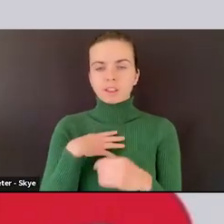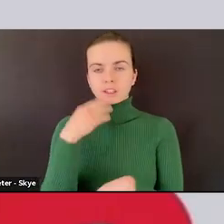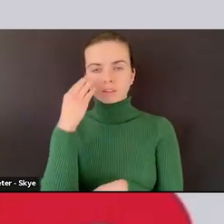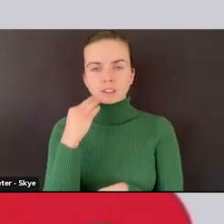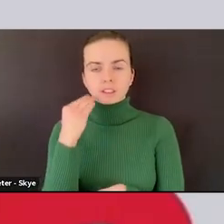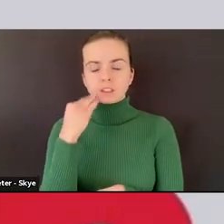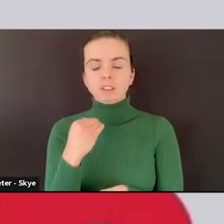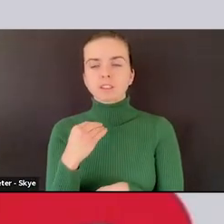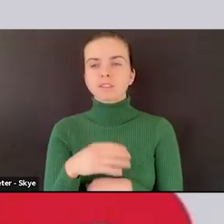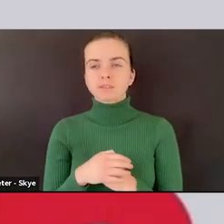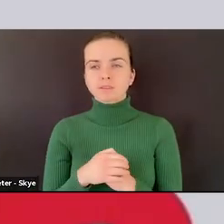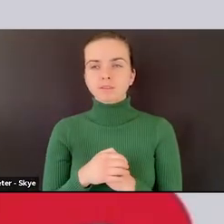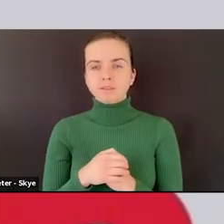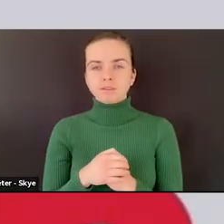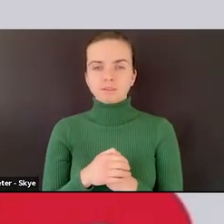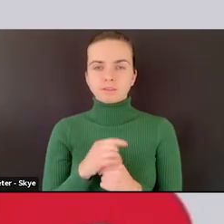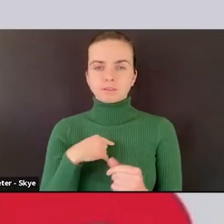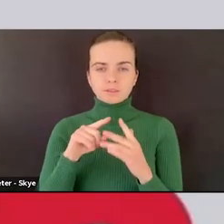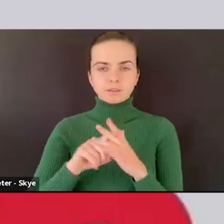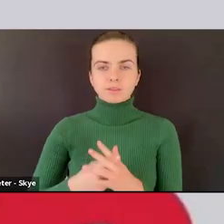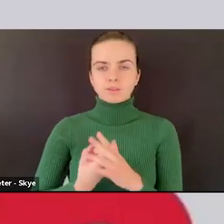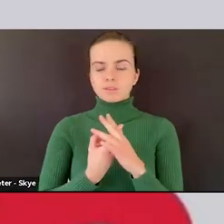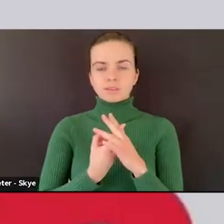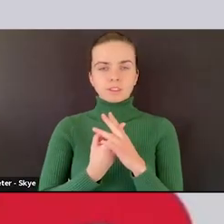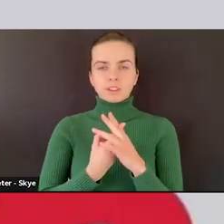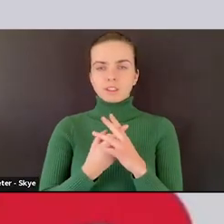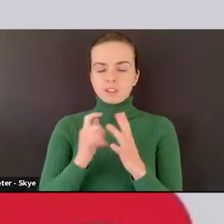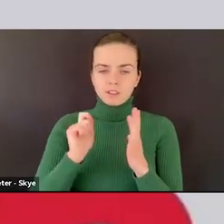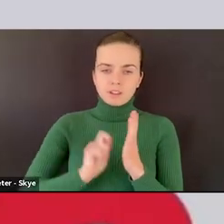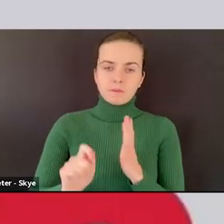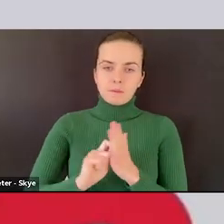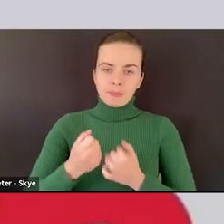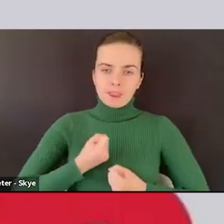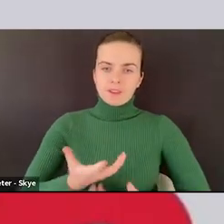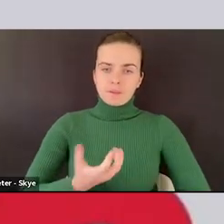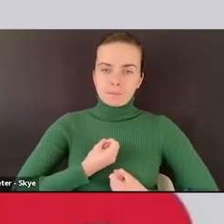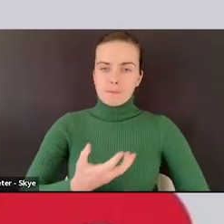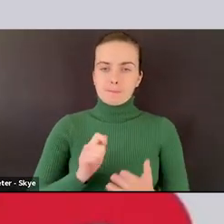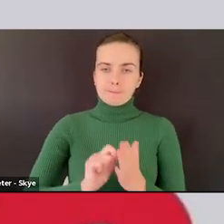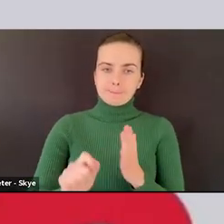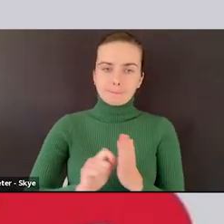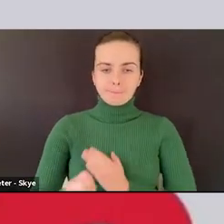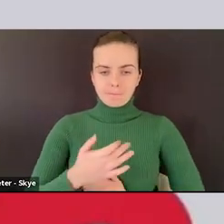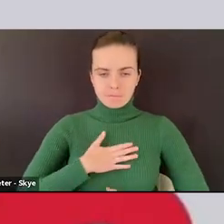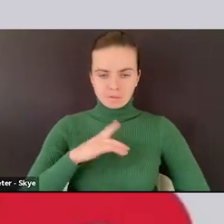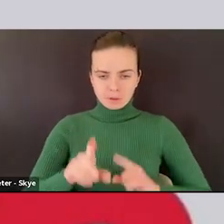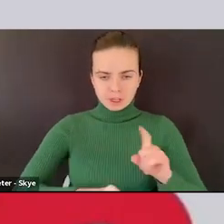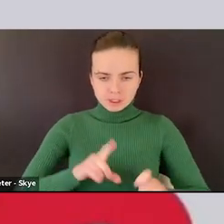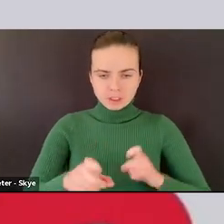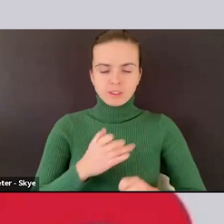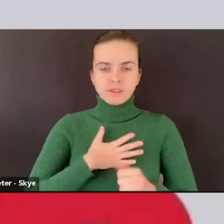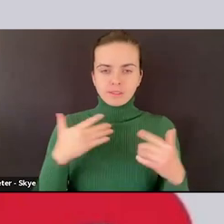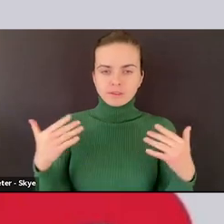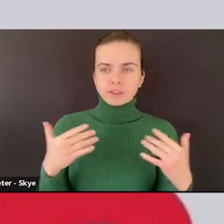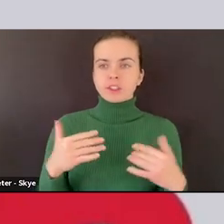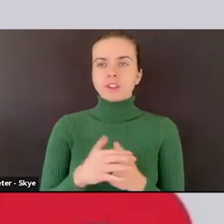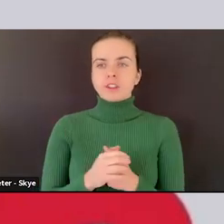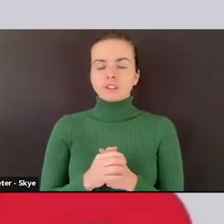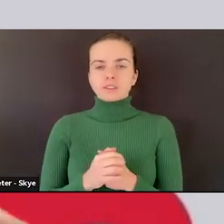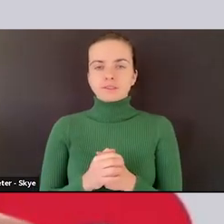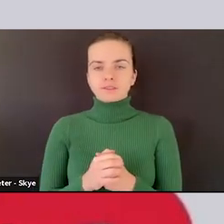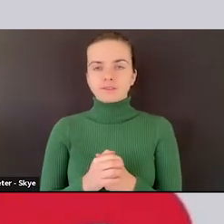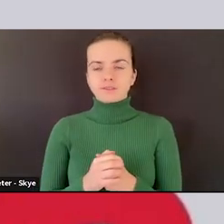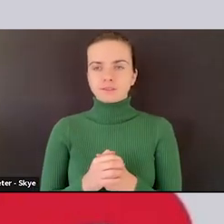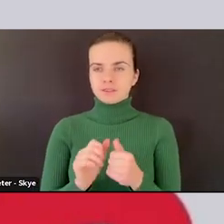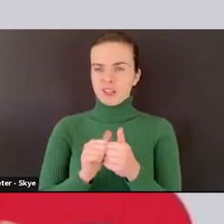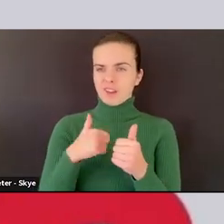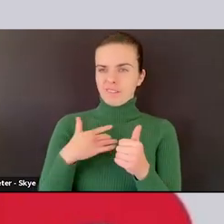and I started to just let it all flow out, my questions, my fears, and how I felt about myself,